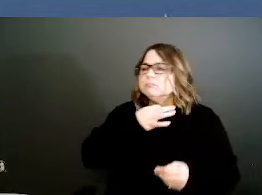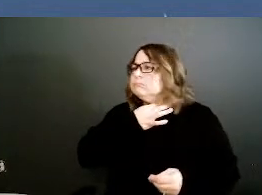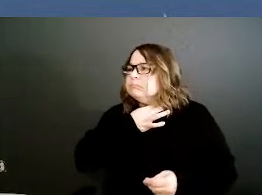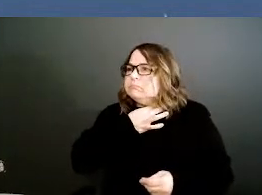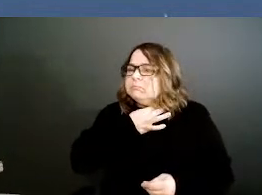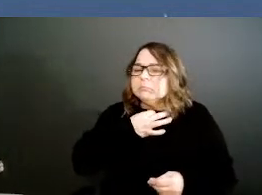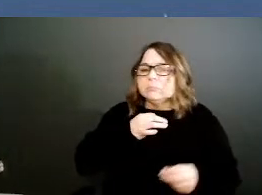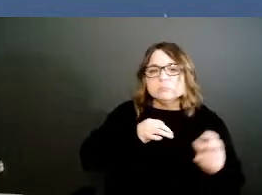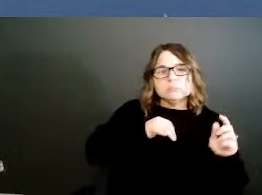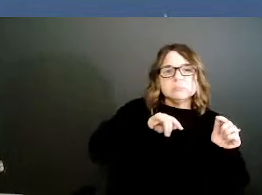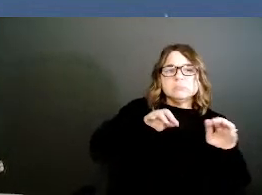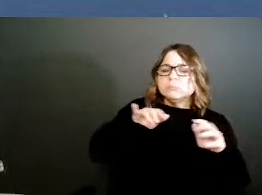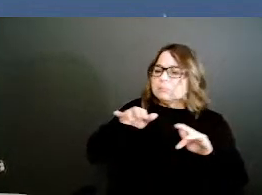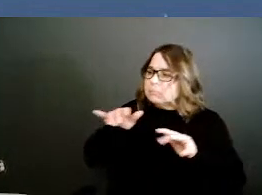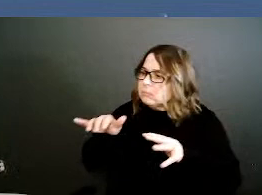SO I DON'T OFTEN FEEL UNSAFE AROUND POLICE.